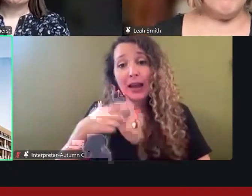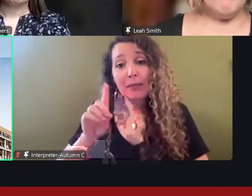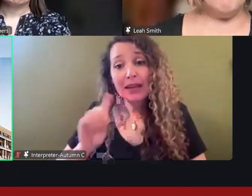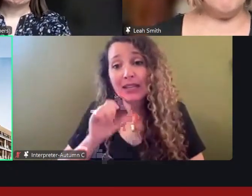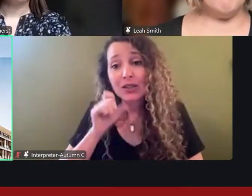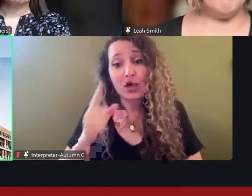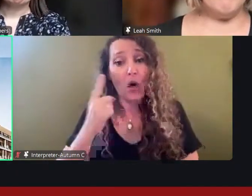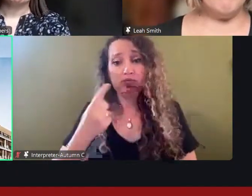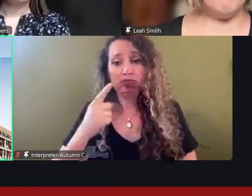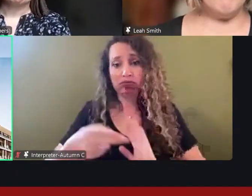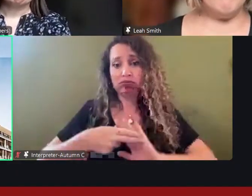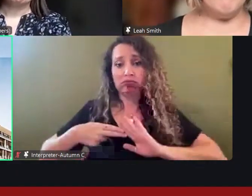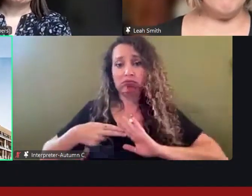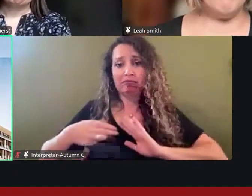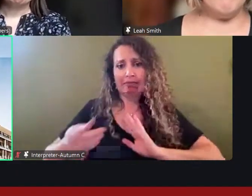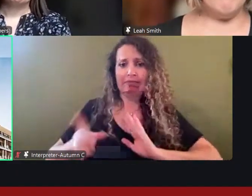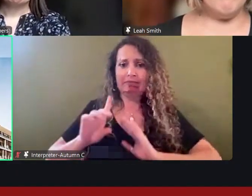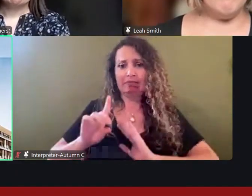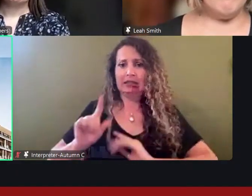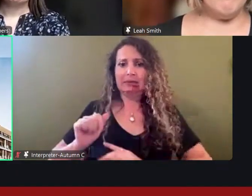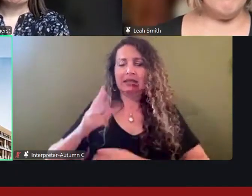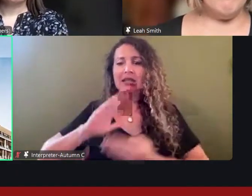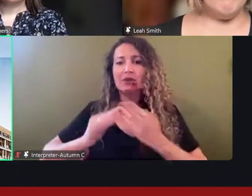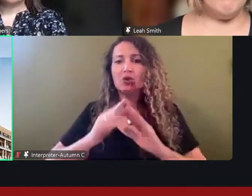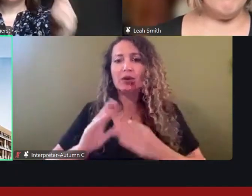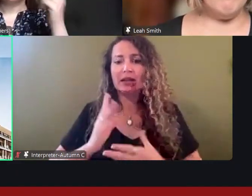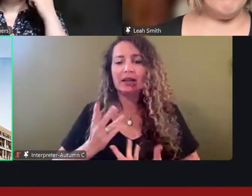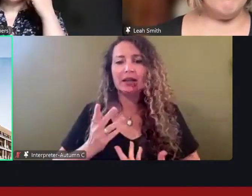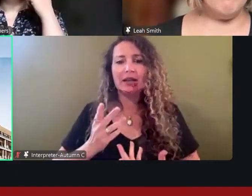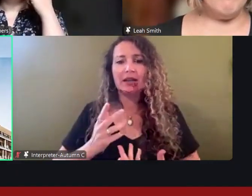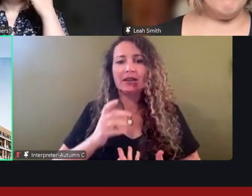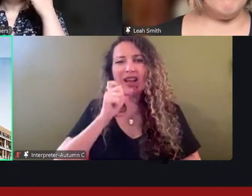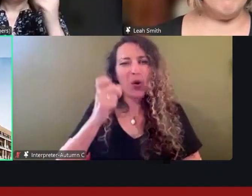and they don't see that connection between what they're experiencing and need